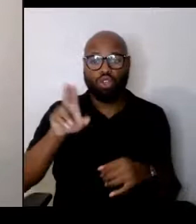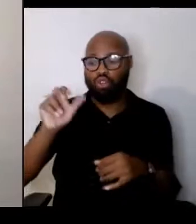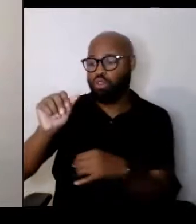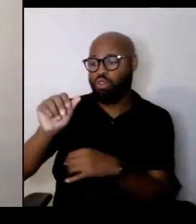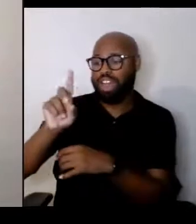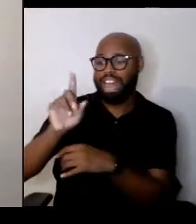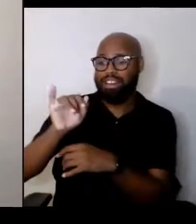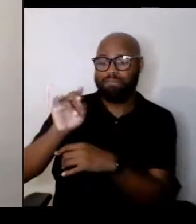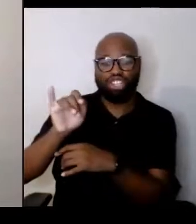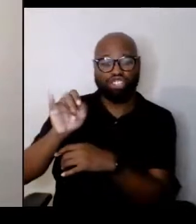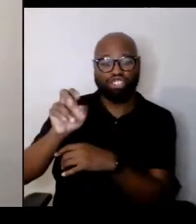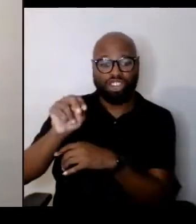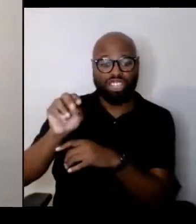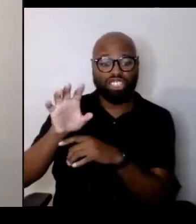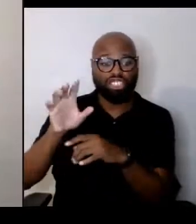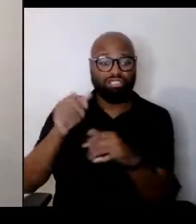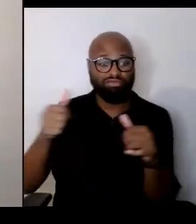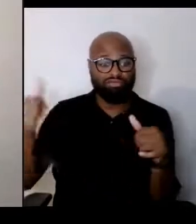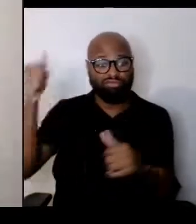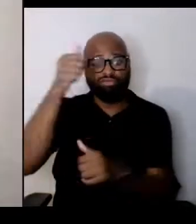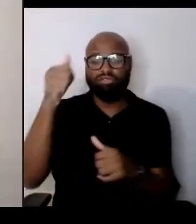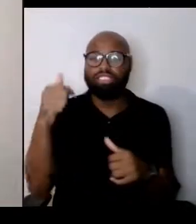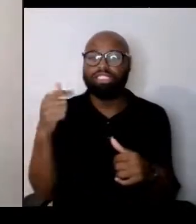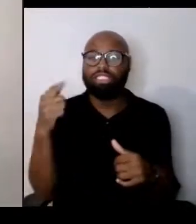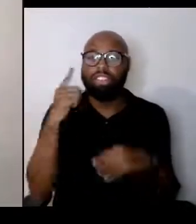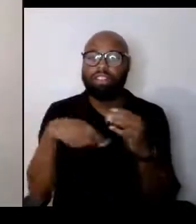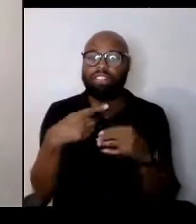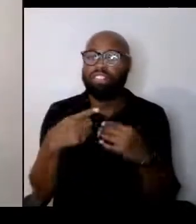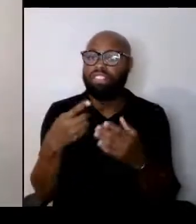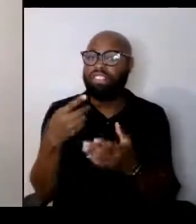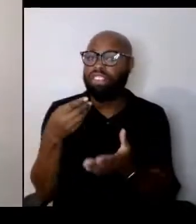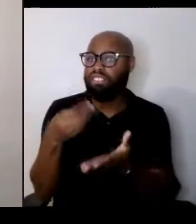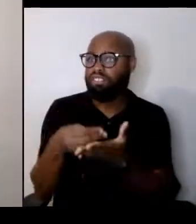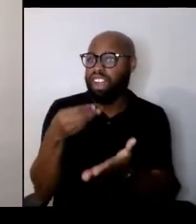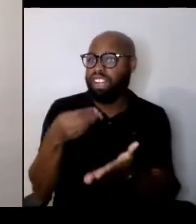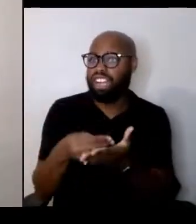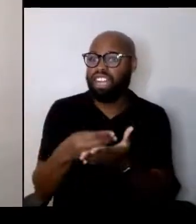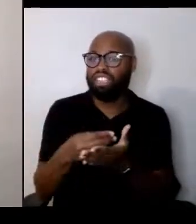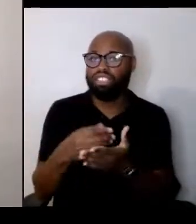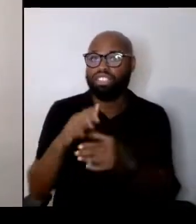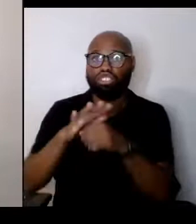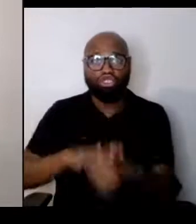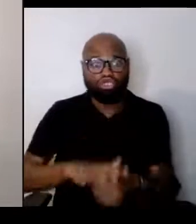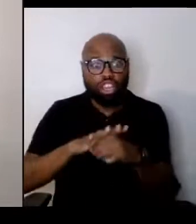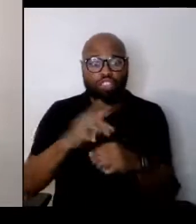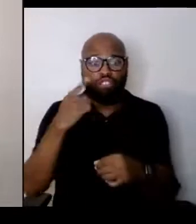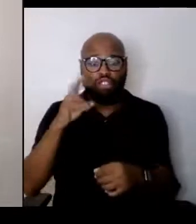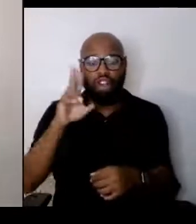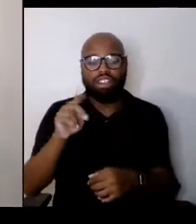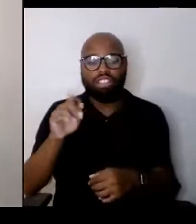this financial duress for undocumented students who were in a very small scholarship pool